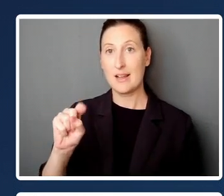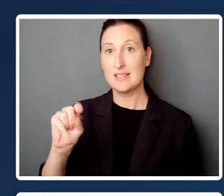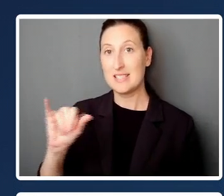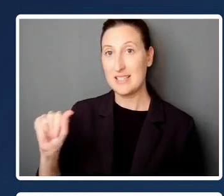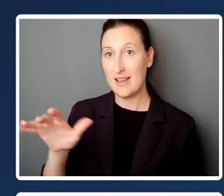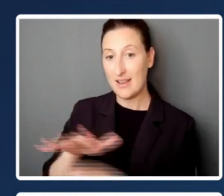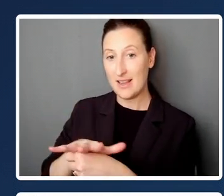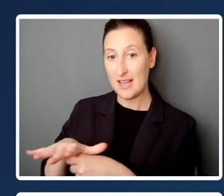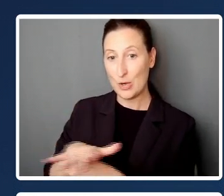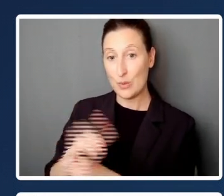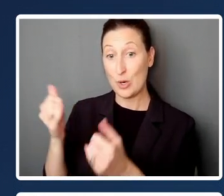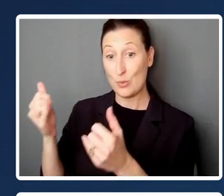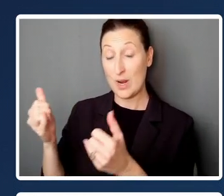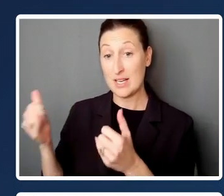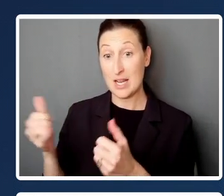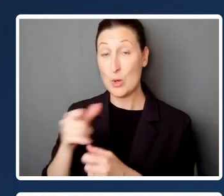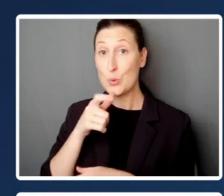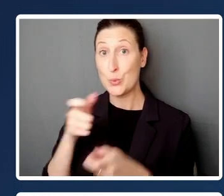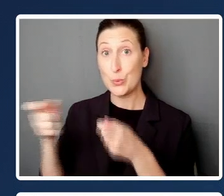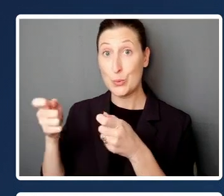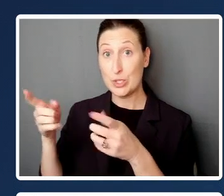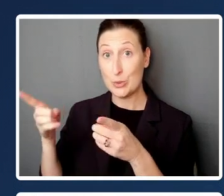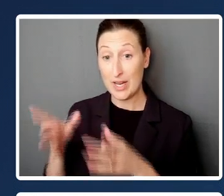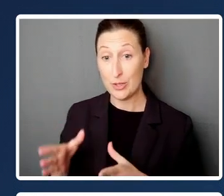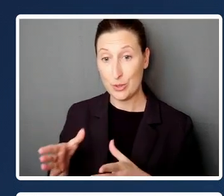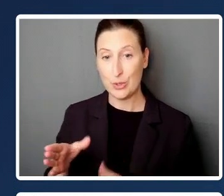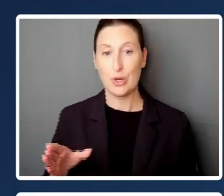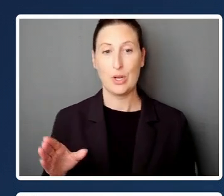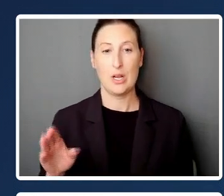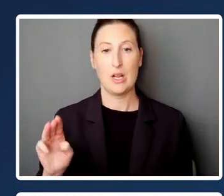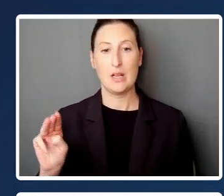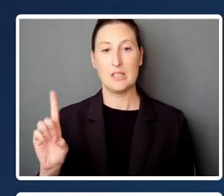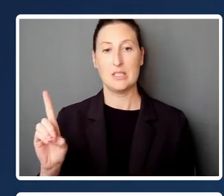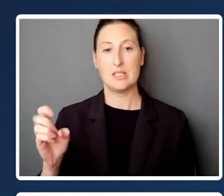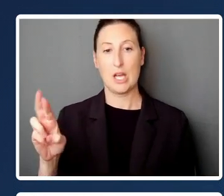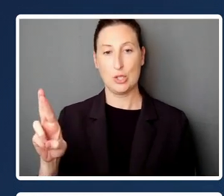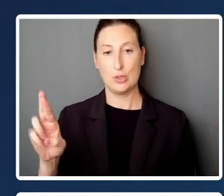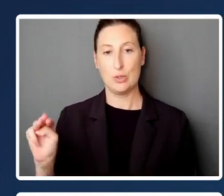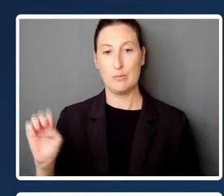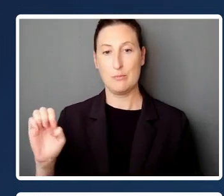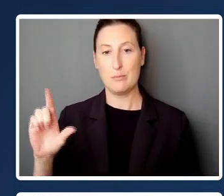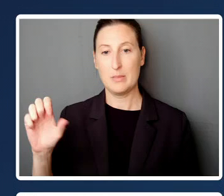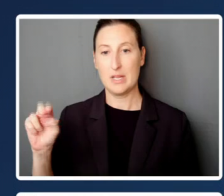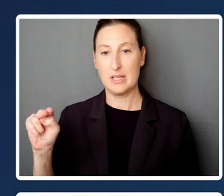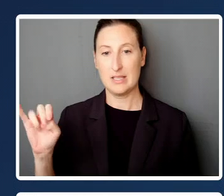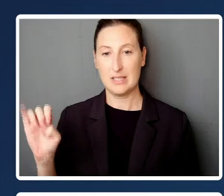of Dr. Melanie Adams. And Maureen will probably touch on this, but one cool thing about both of